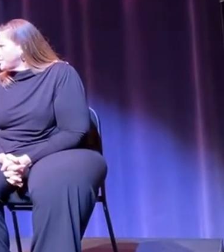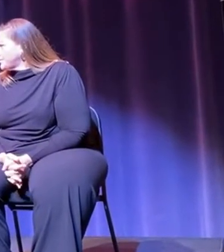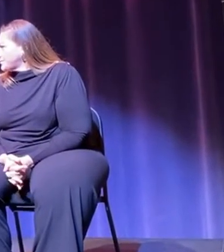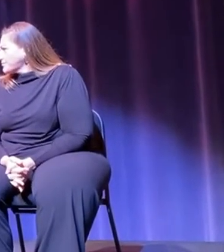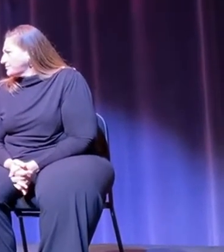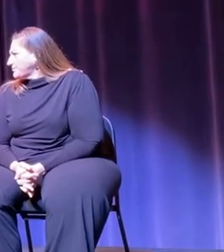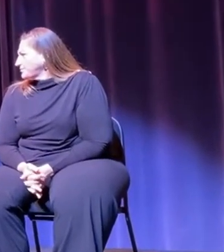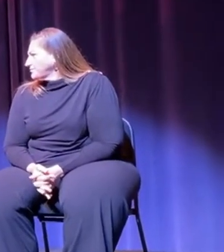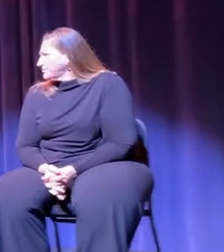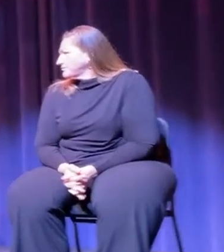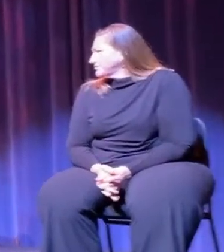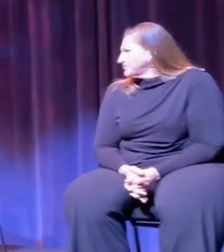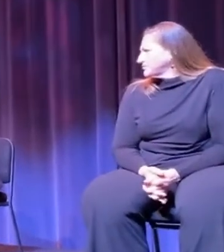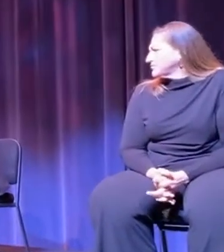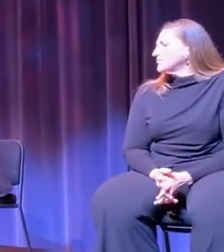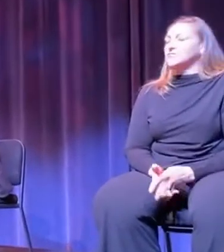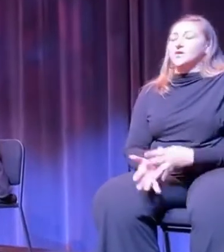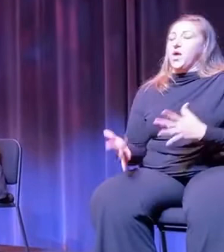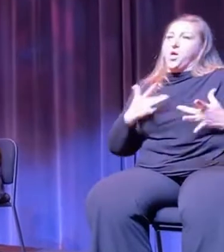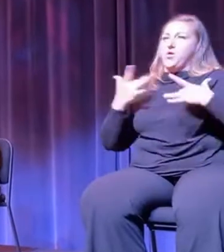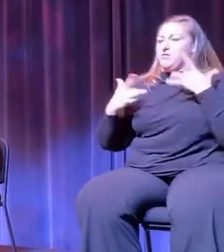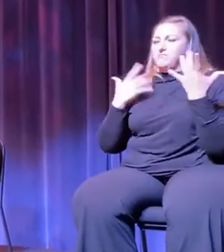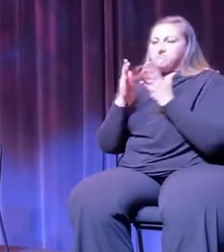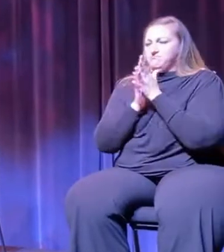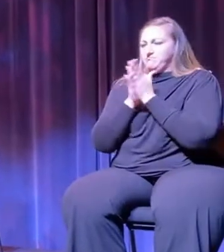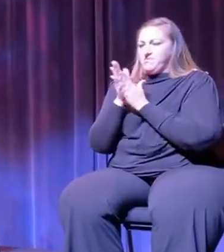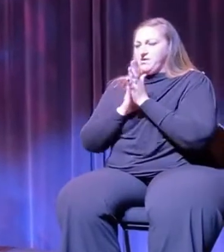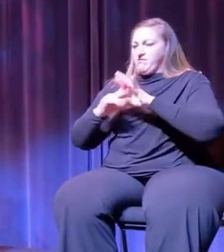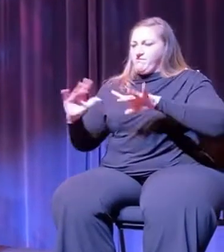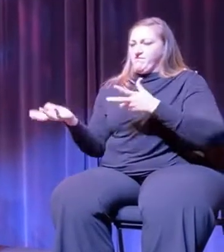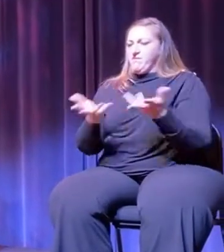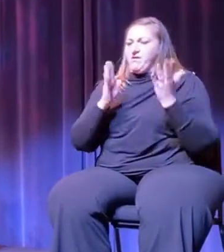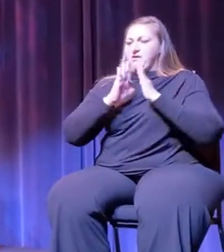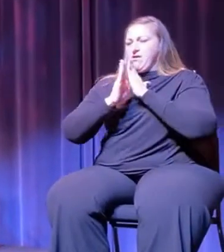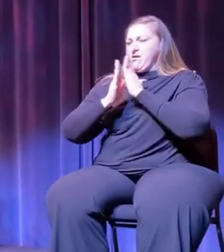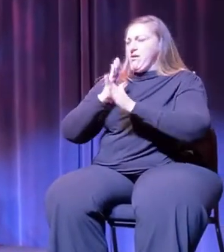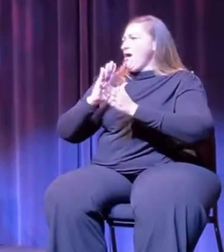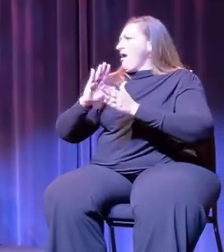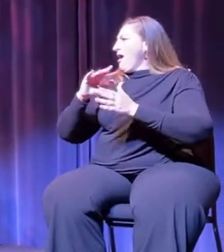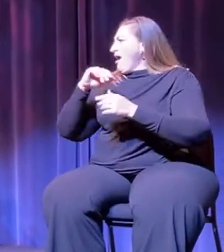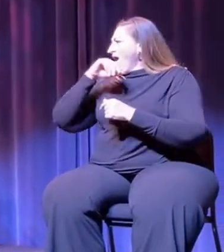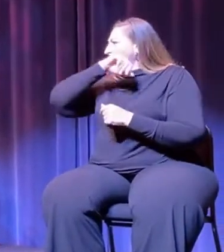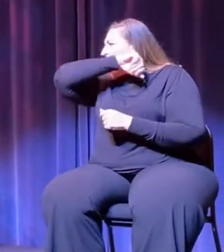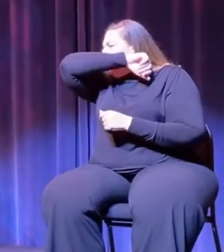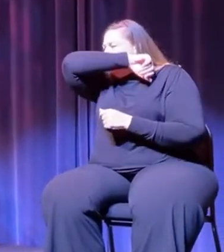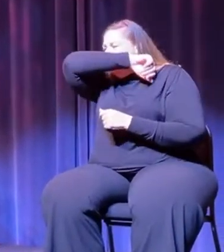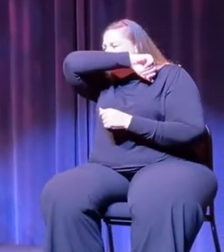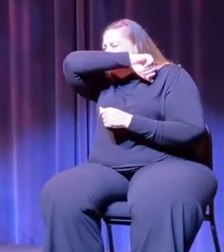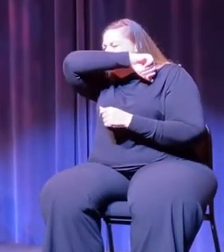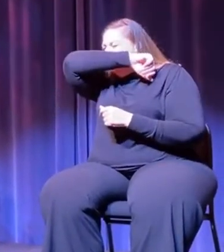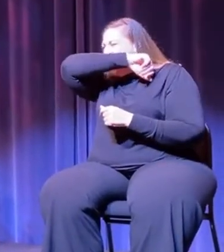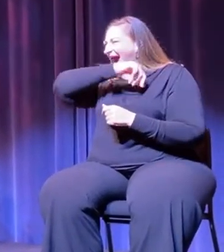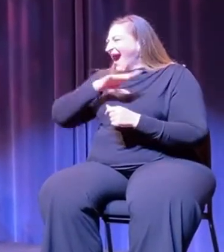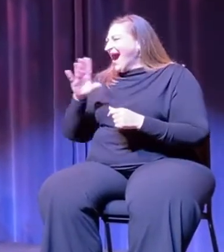So I'm really stoked about all the conversation around community. I don't know if y'all have this,